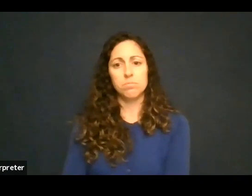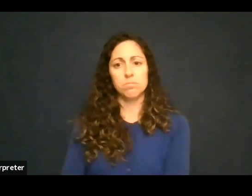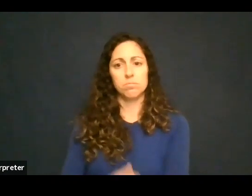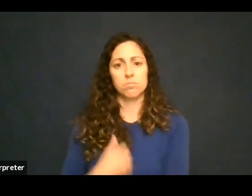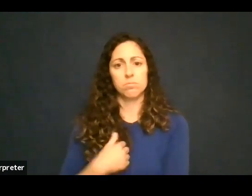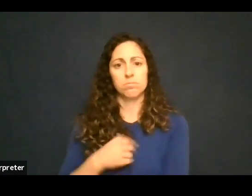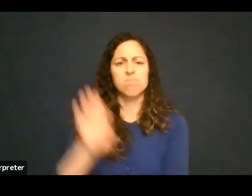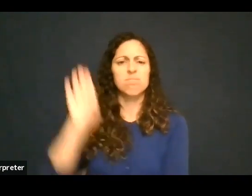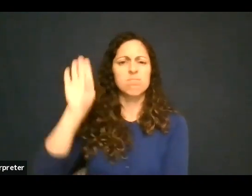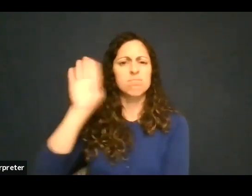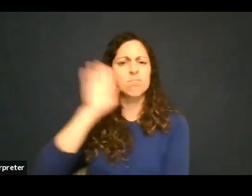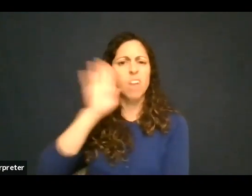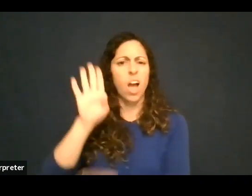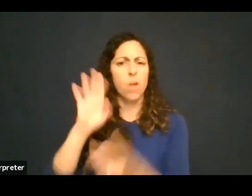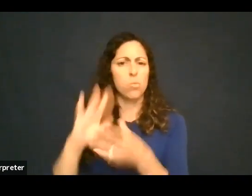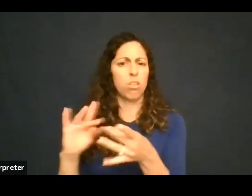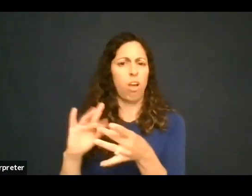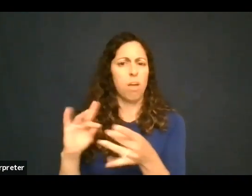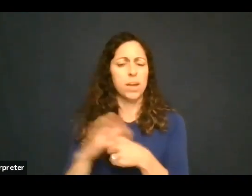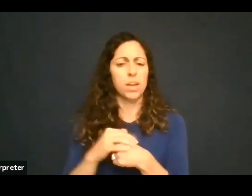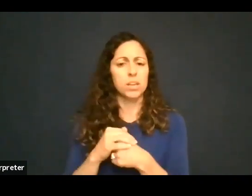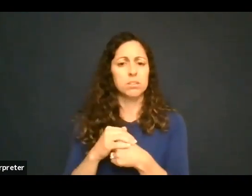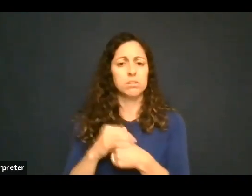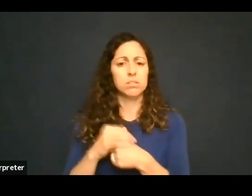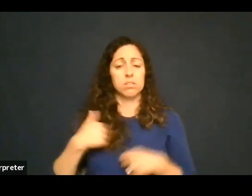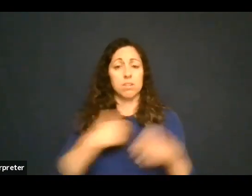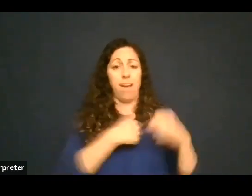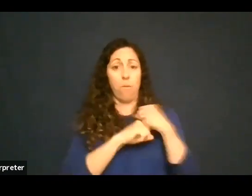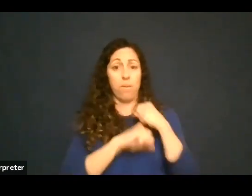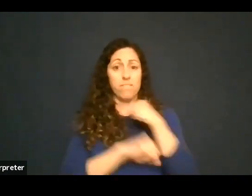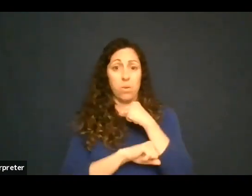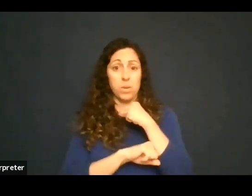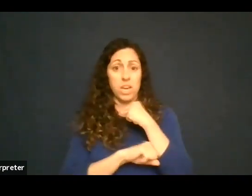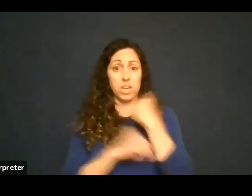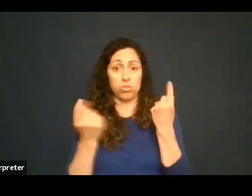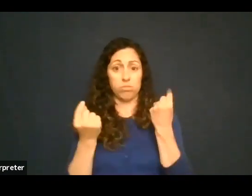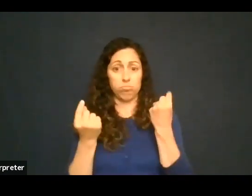One thing that we do at the foundation, obviously, we fund a lot of research,